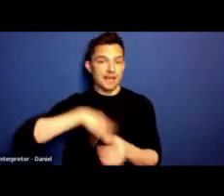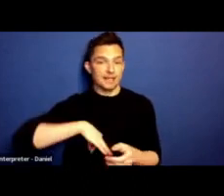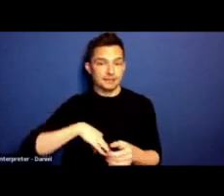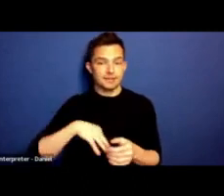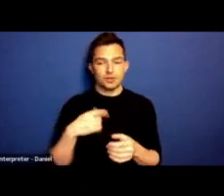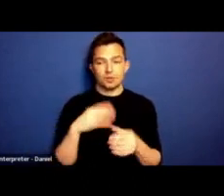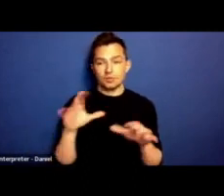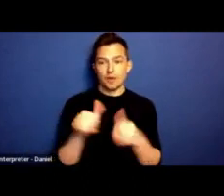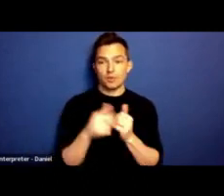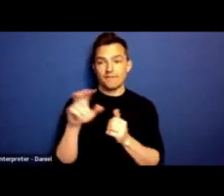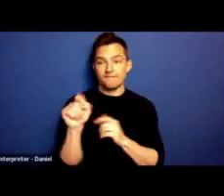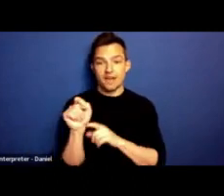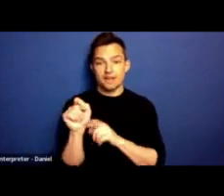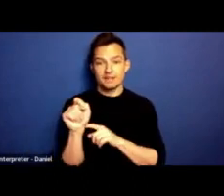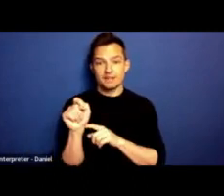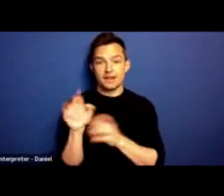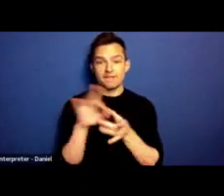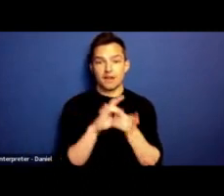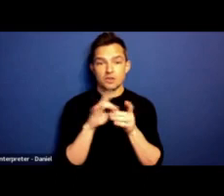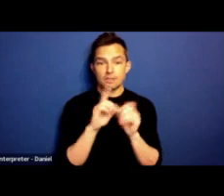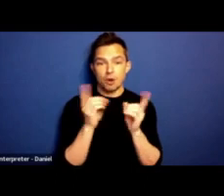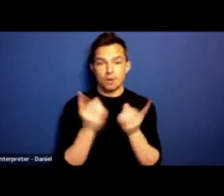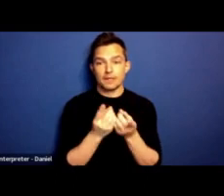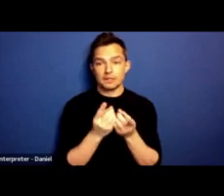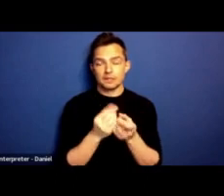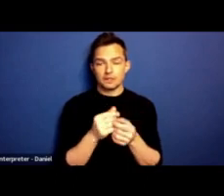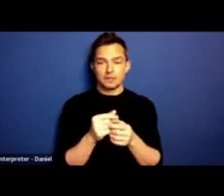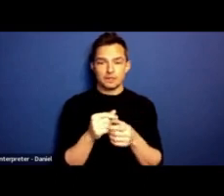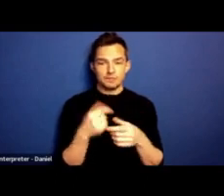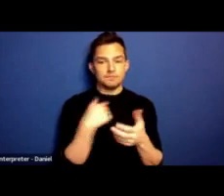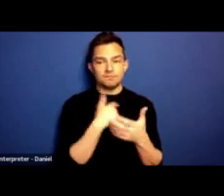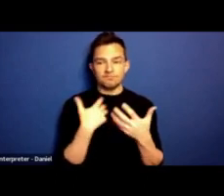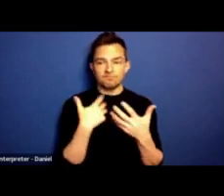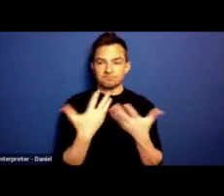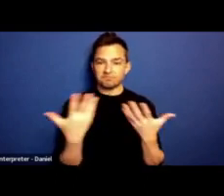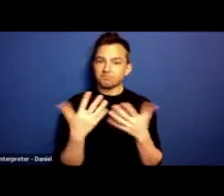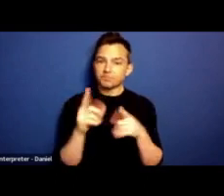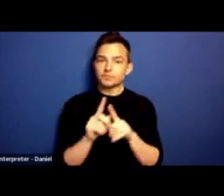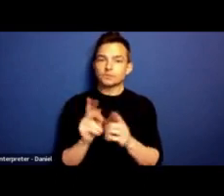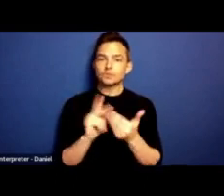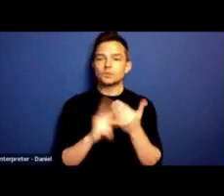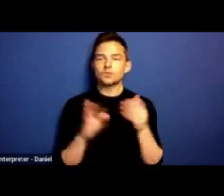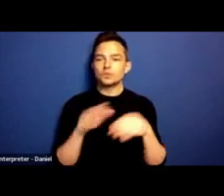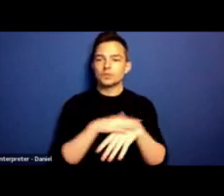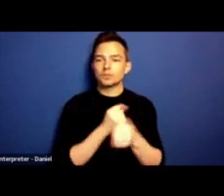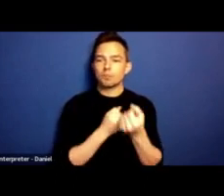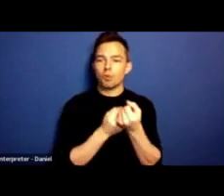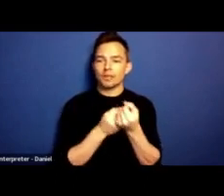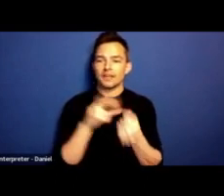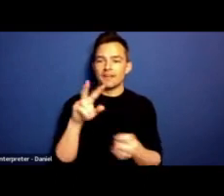Veterans Affairs Department, where we have a number of programs focused on supporting veterans who did not want to